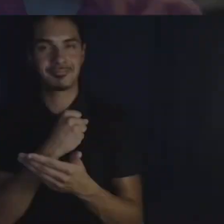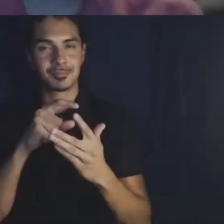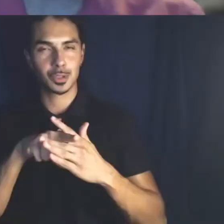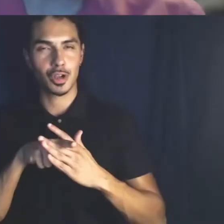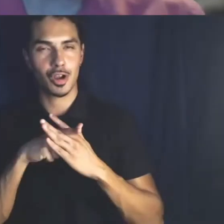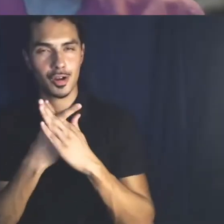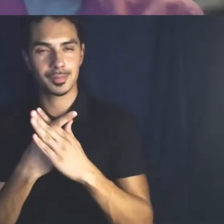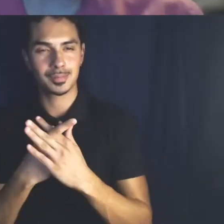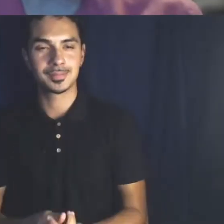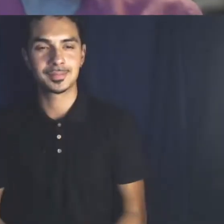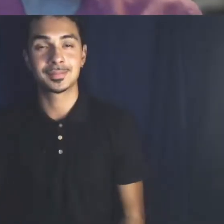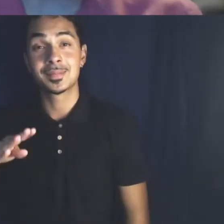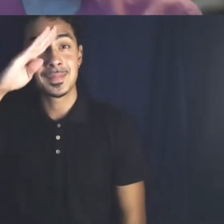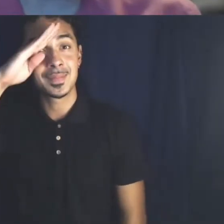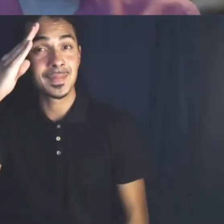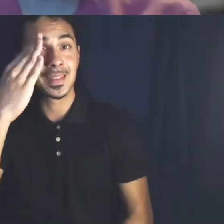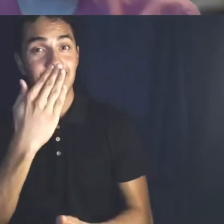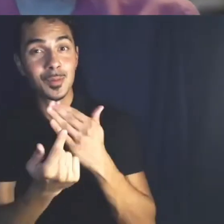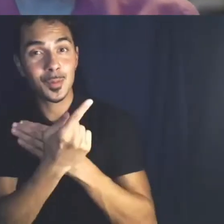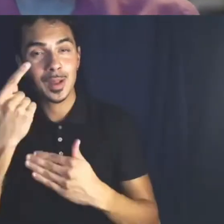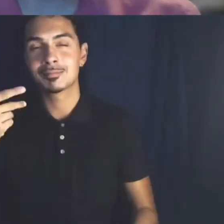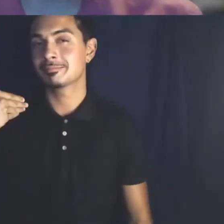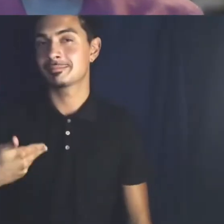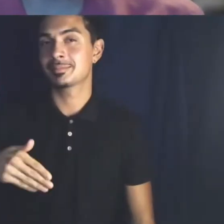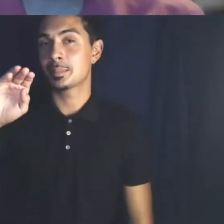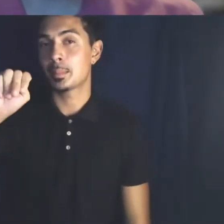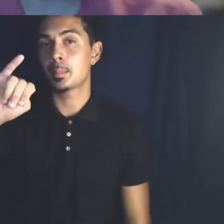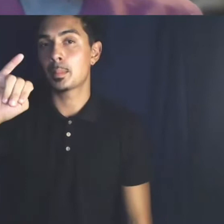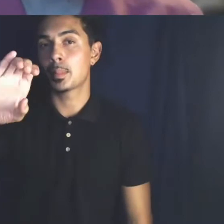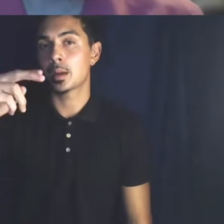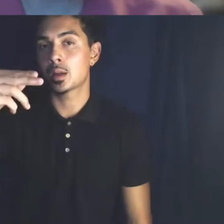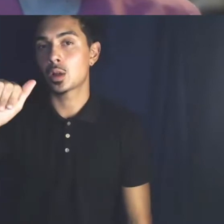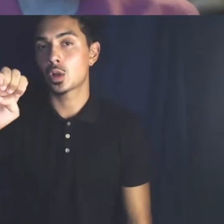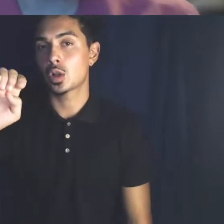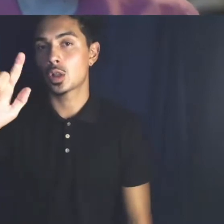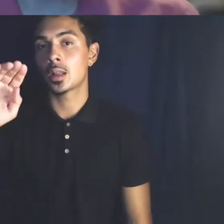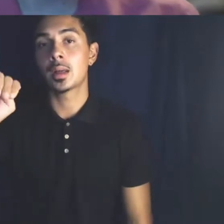Hi, everybody, I am Michael Munson with FORGE, and I'm really happy that you are all here.